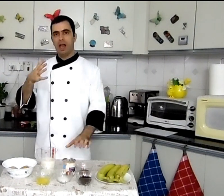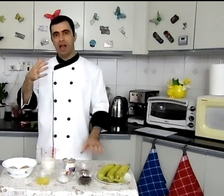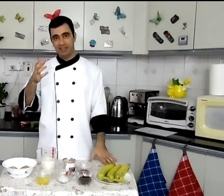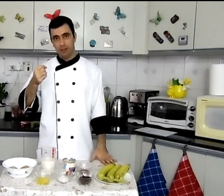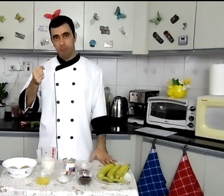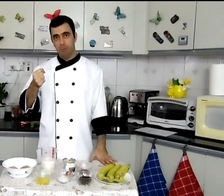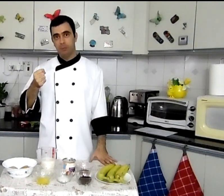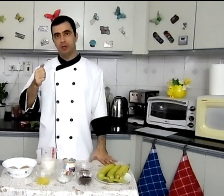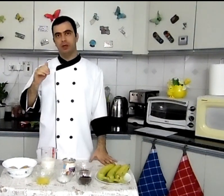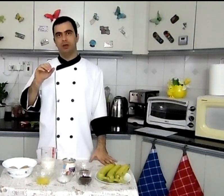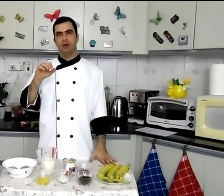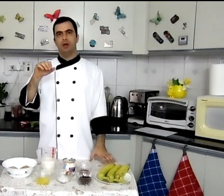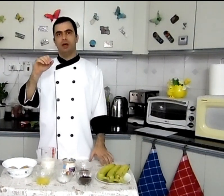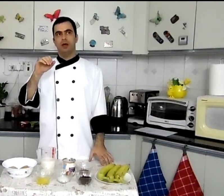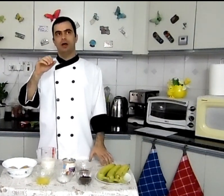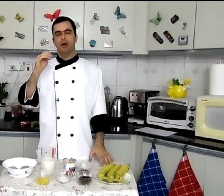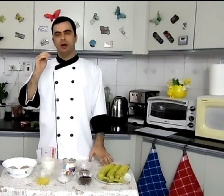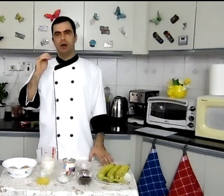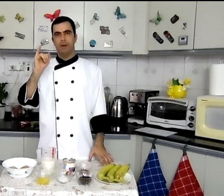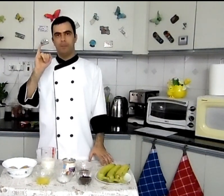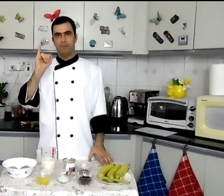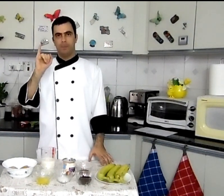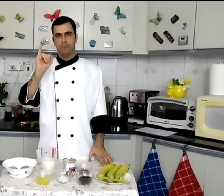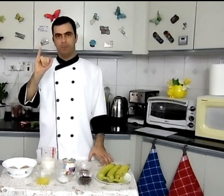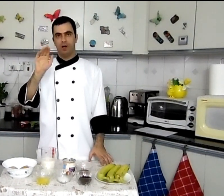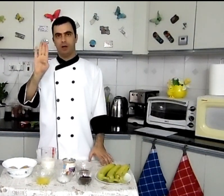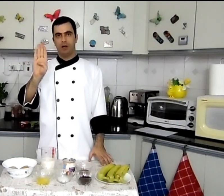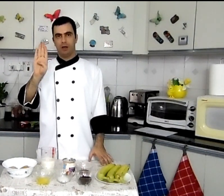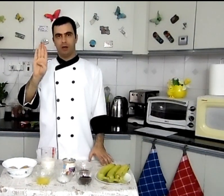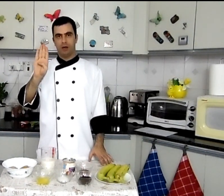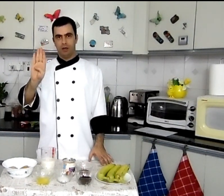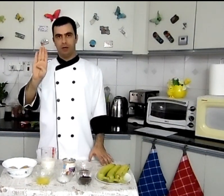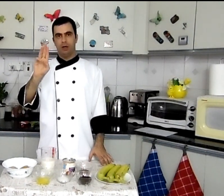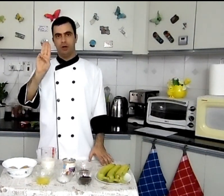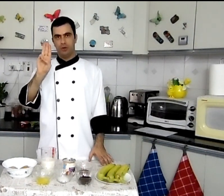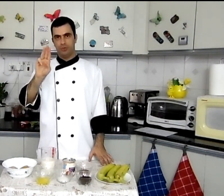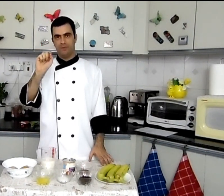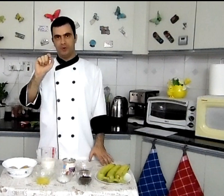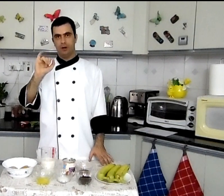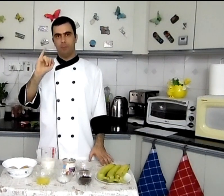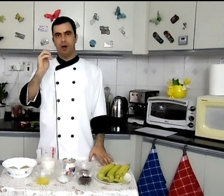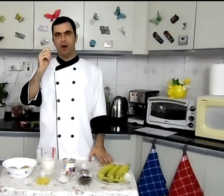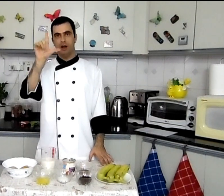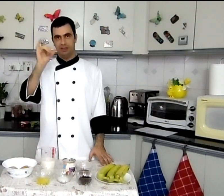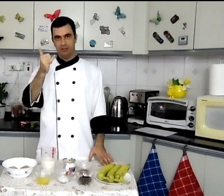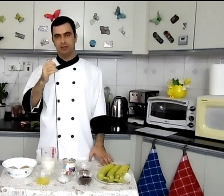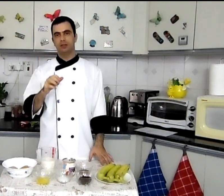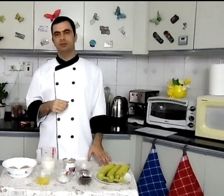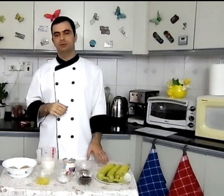You can prepare it by caramalizing the sweetened condensed milk يمكنكم تحضيرها من خلال كرملة الحليب المكثف المحلى